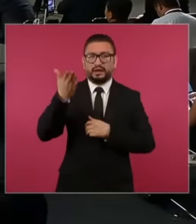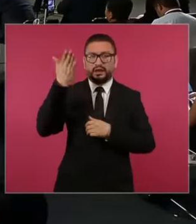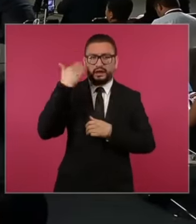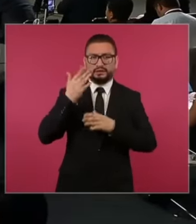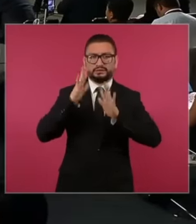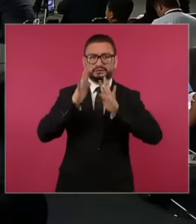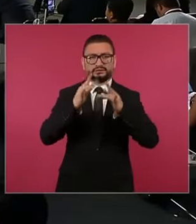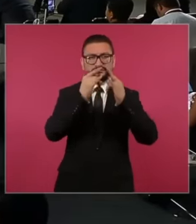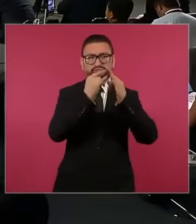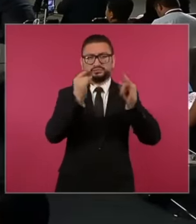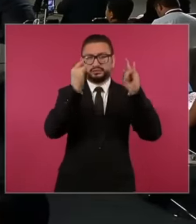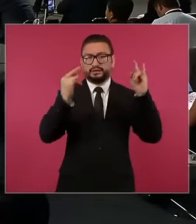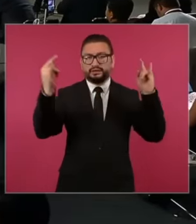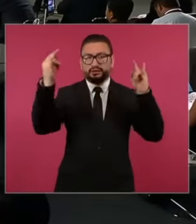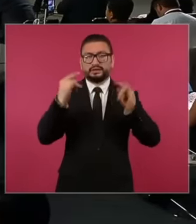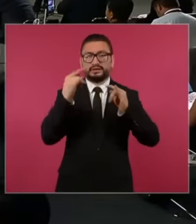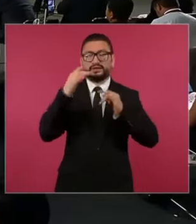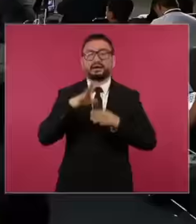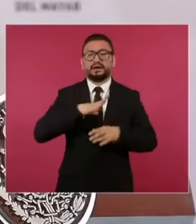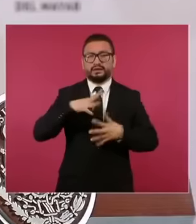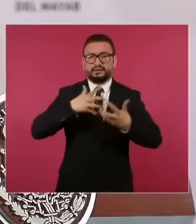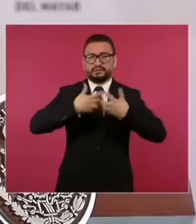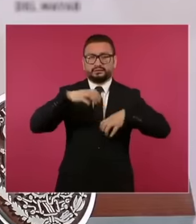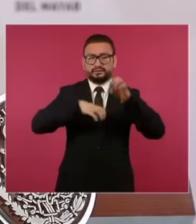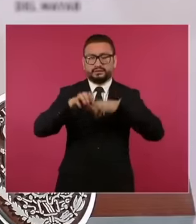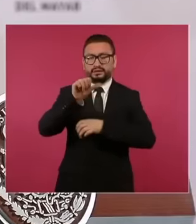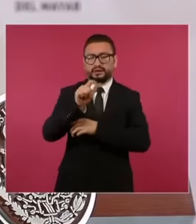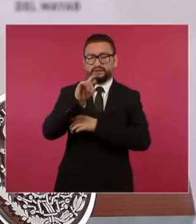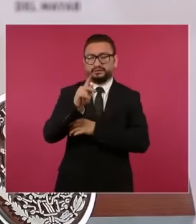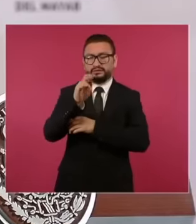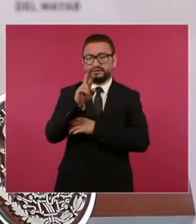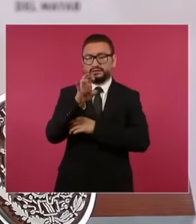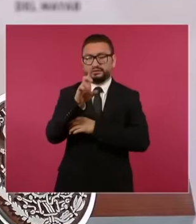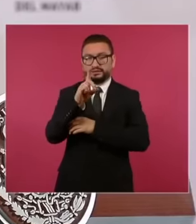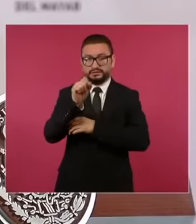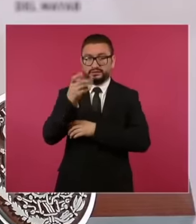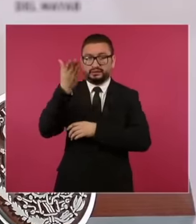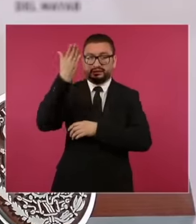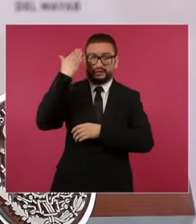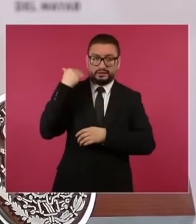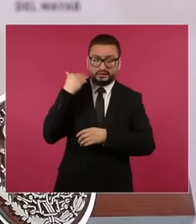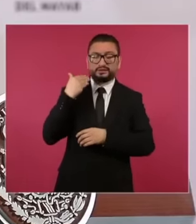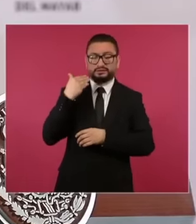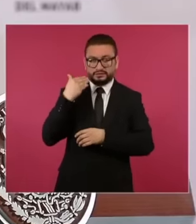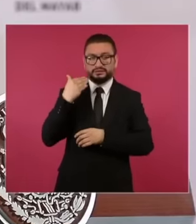of the company altán networks where the government already had invested in the previous six-year term, we